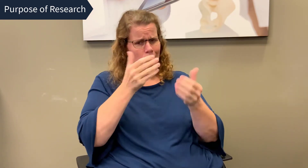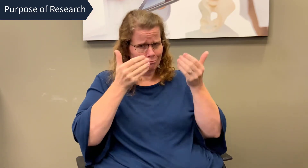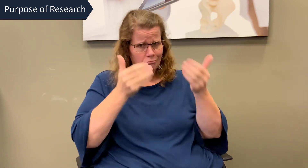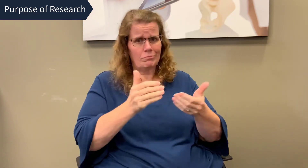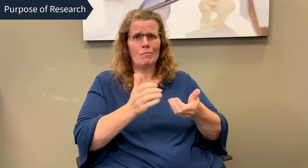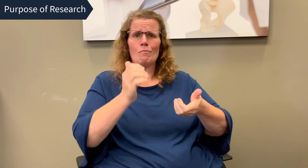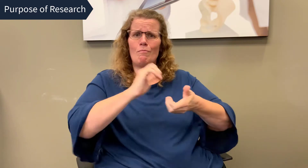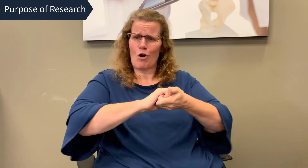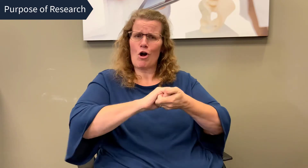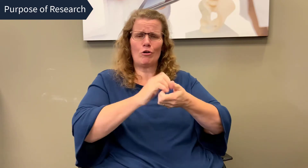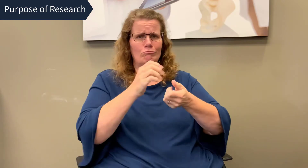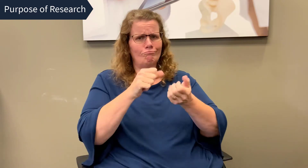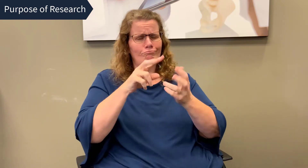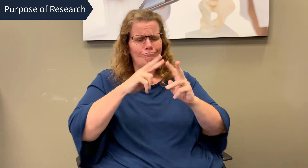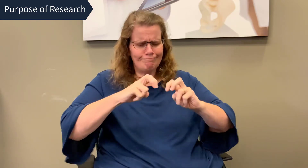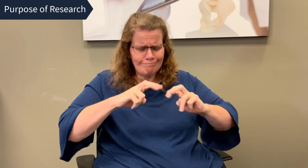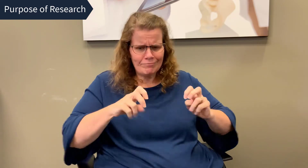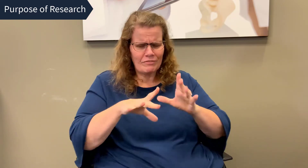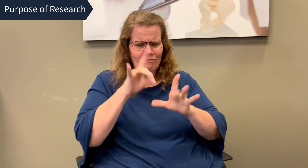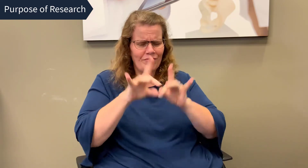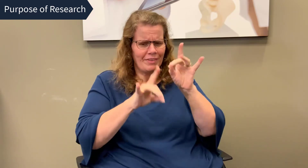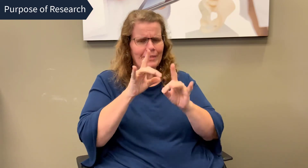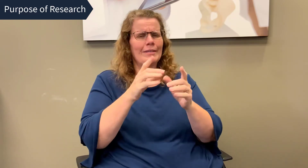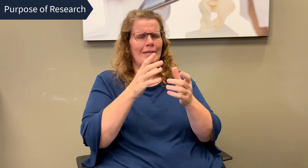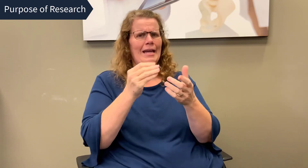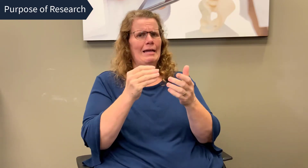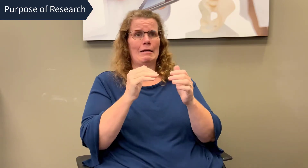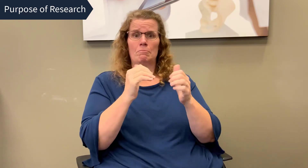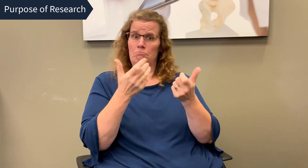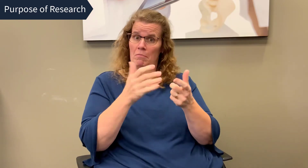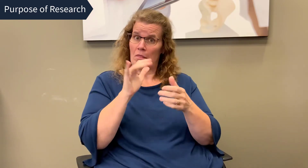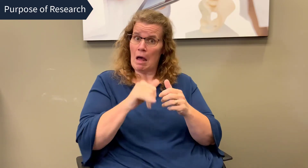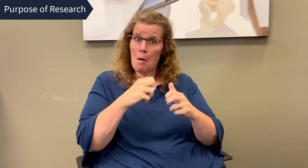of Hearing have had a successful and productive working relationship, which